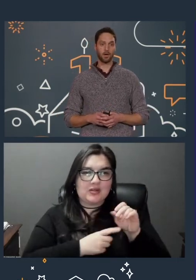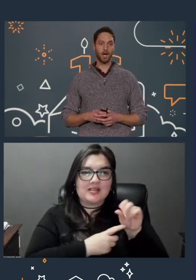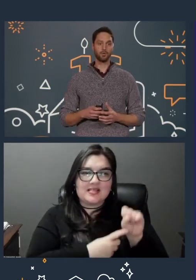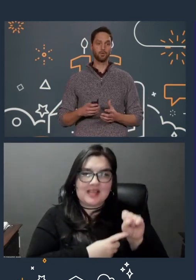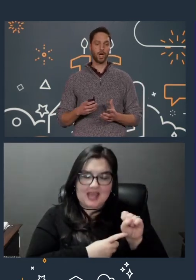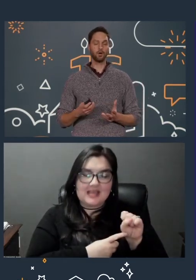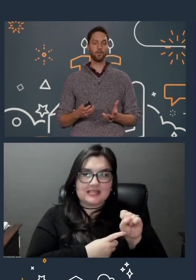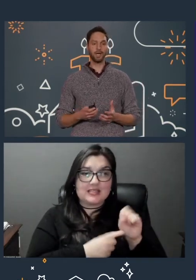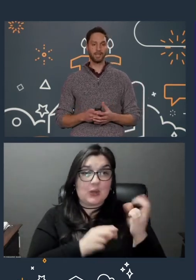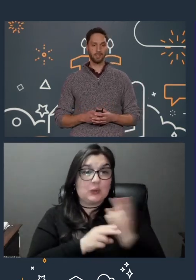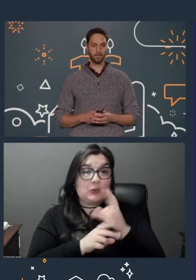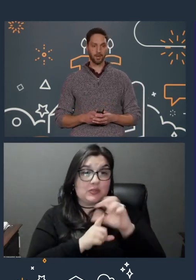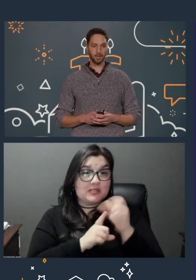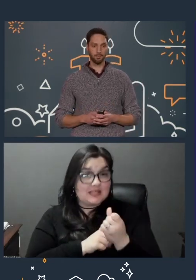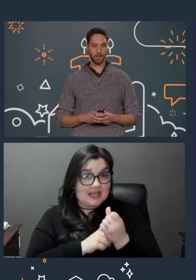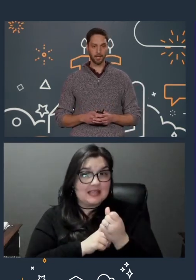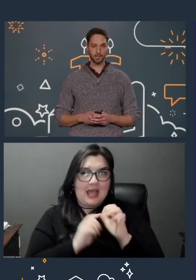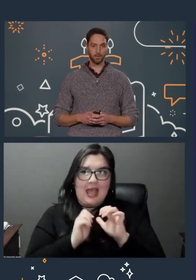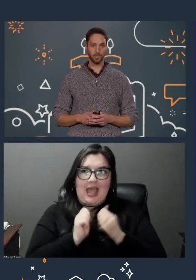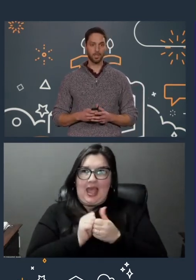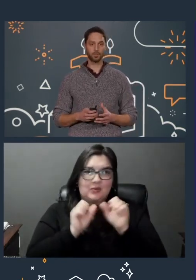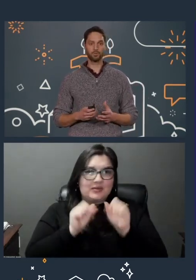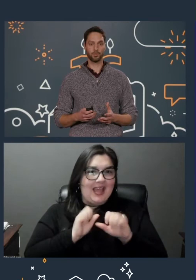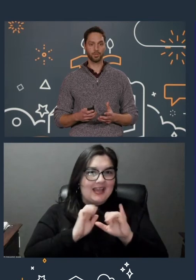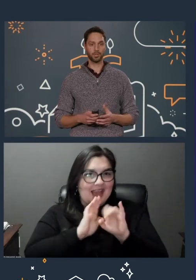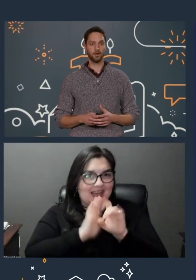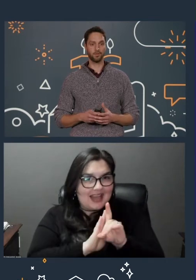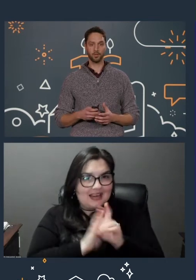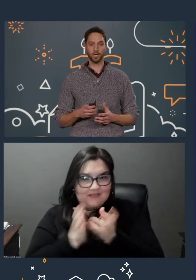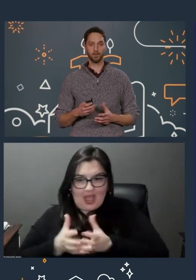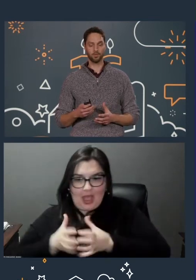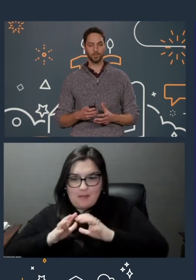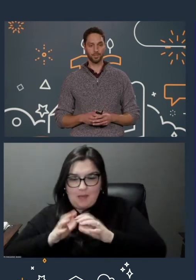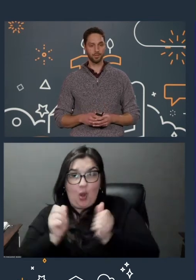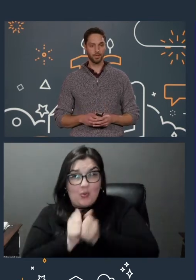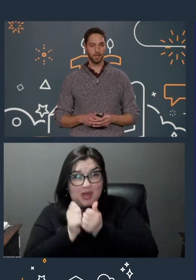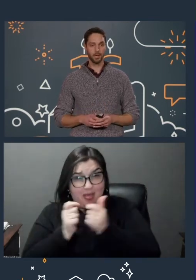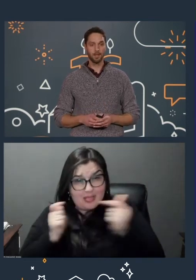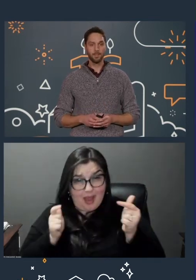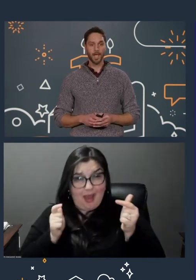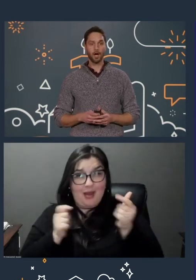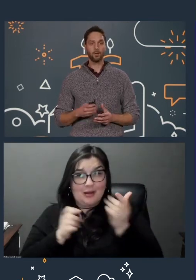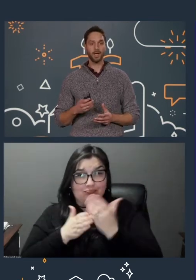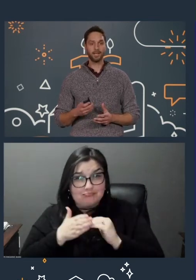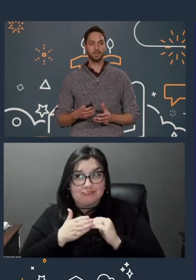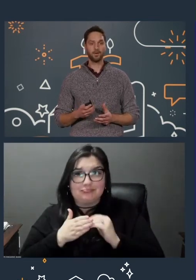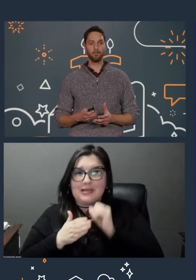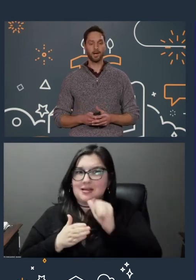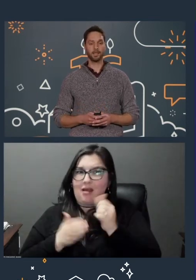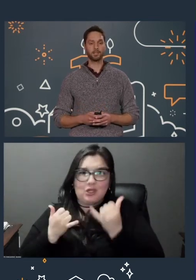how can we identify buckets with large portion of non-current version? How can we identify buckets